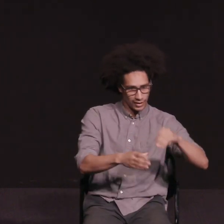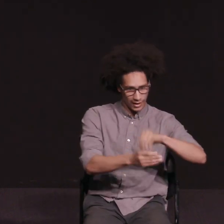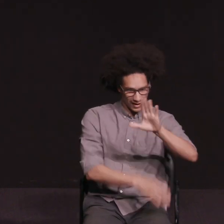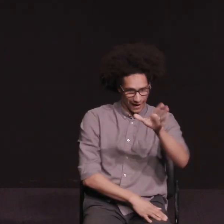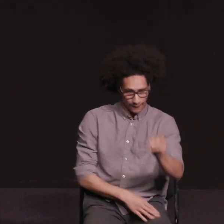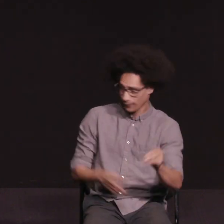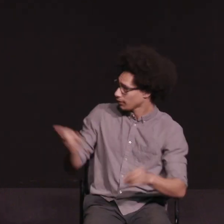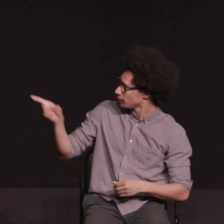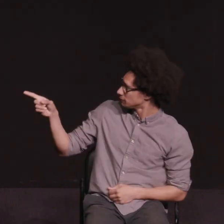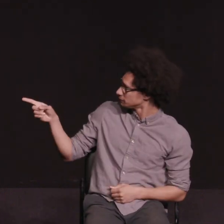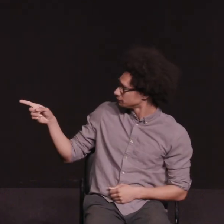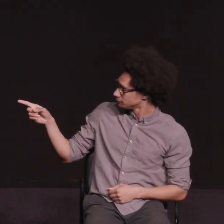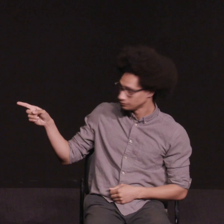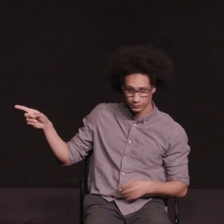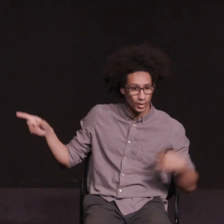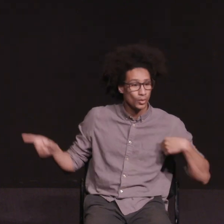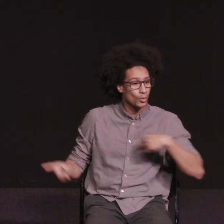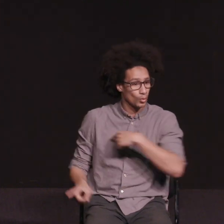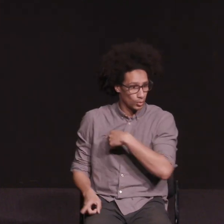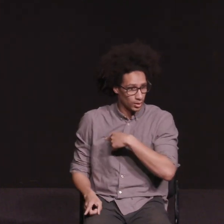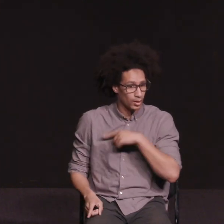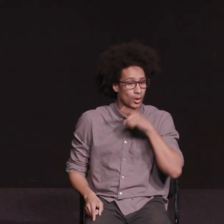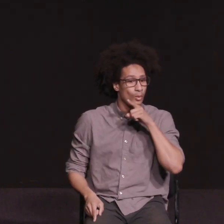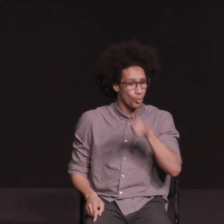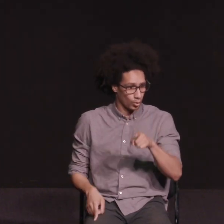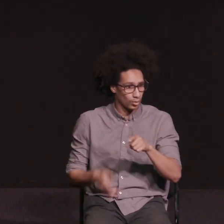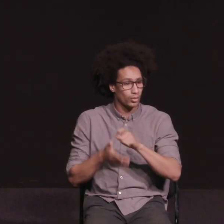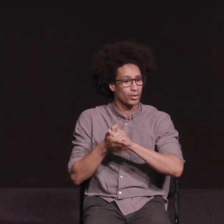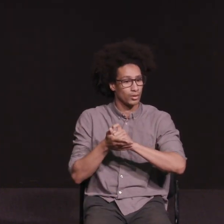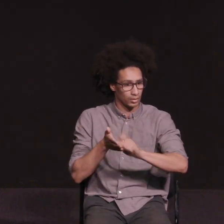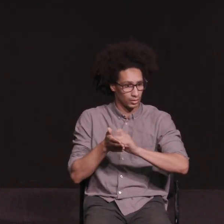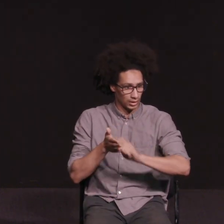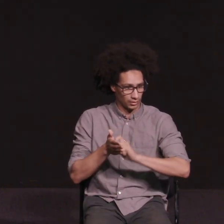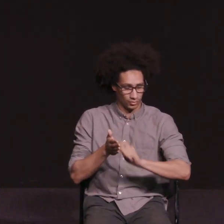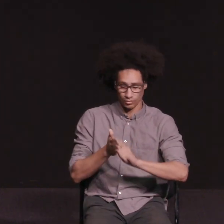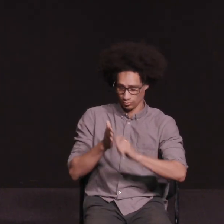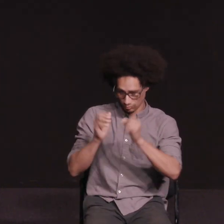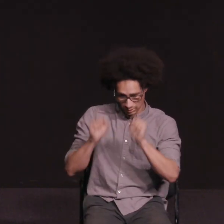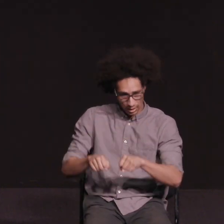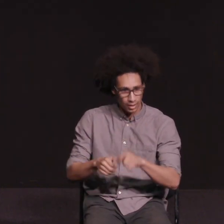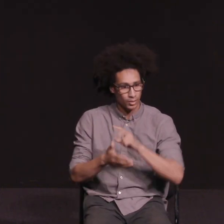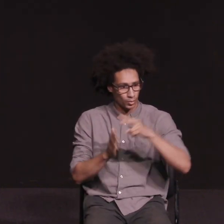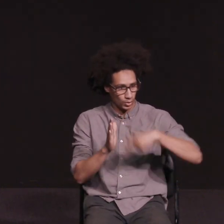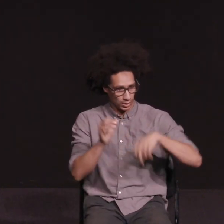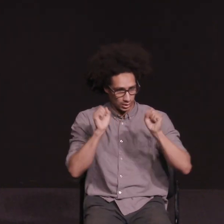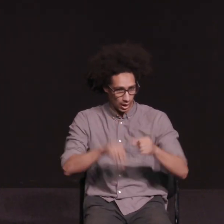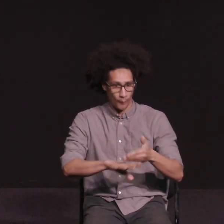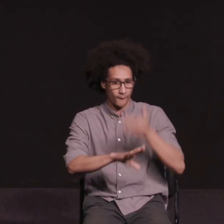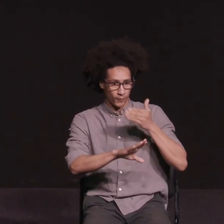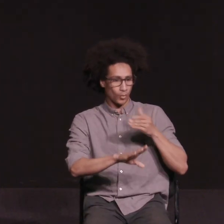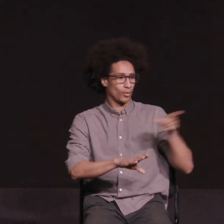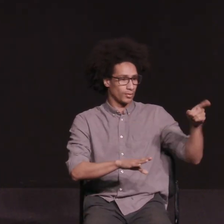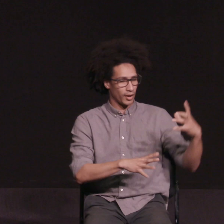We were a literate people before we were enslaved.